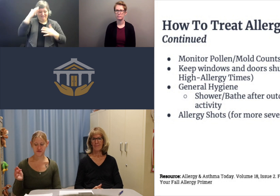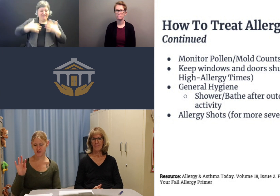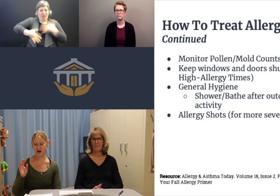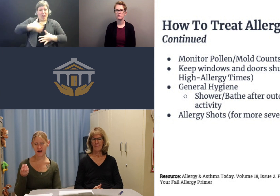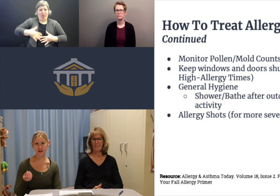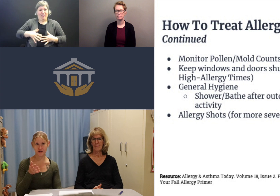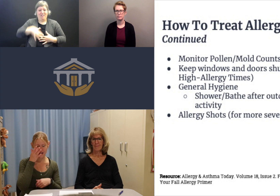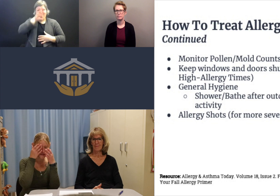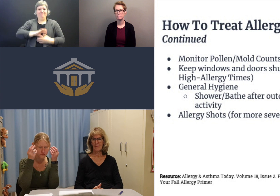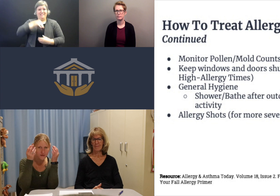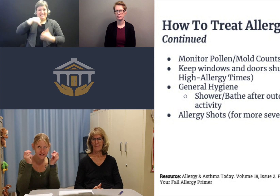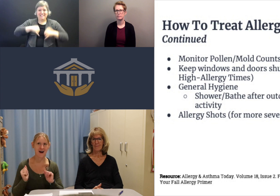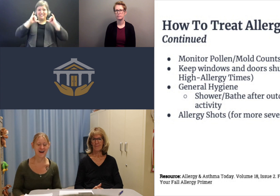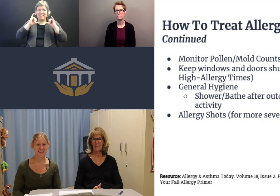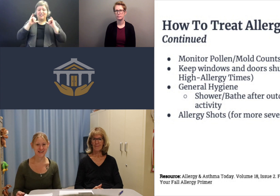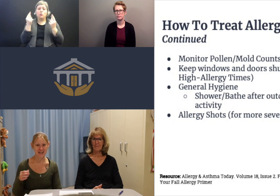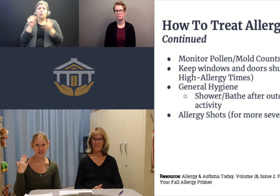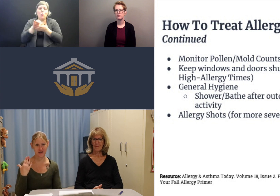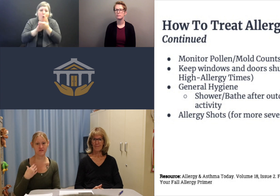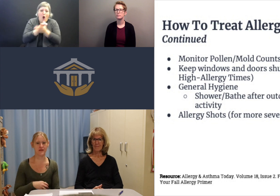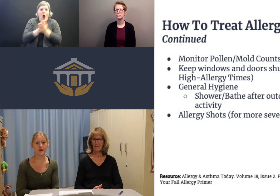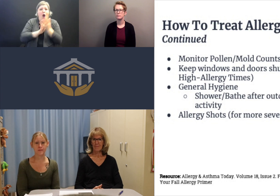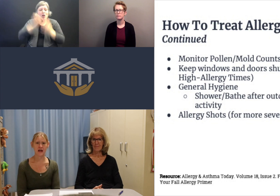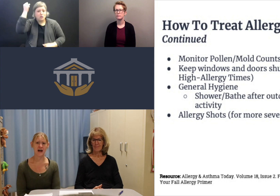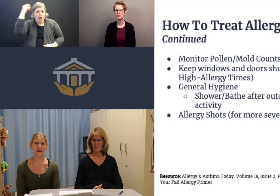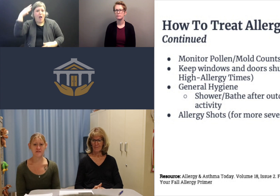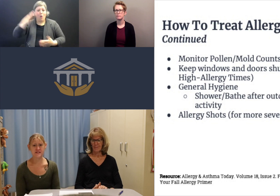you're not having it on your hands, rubbing your eyes and getting triggered from that. And for some